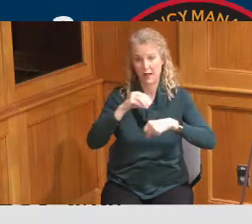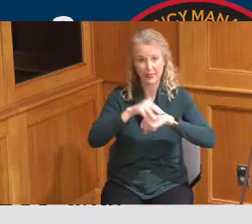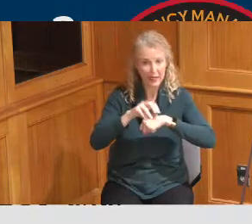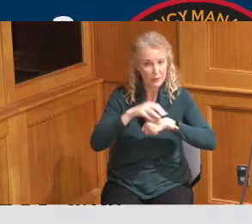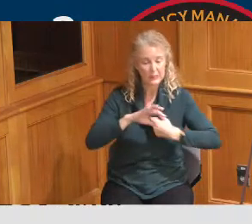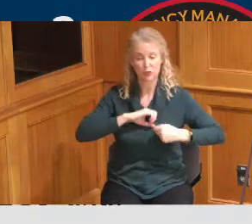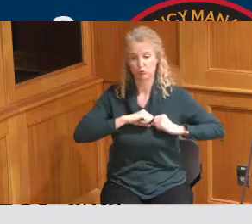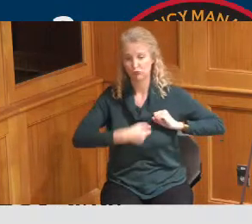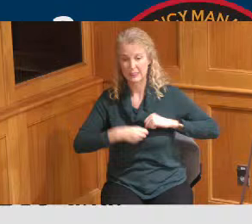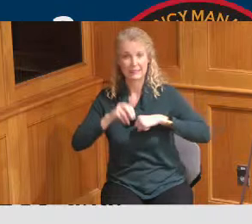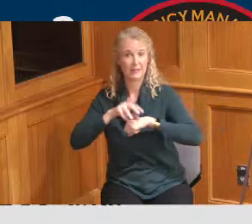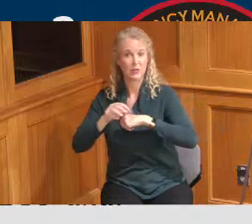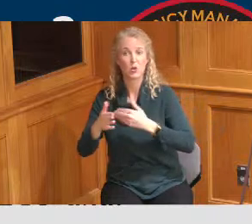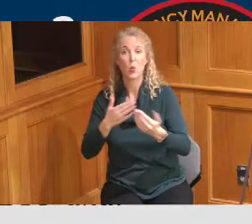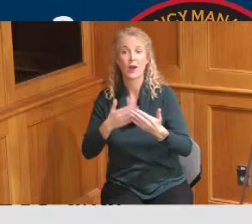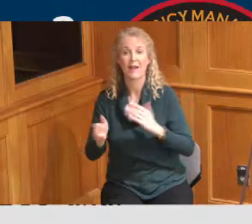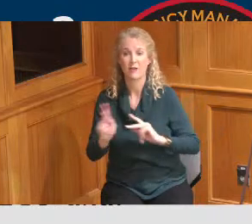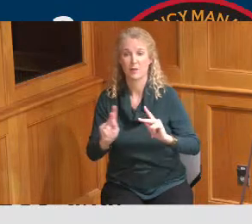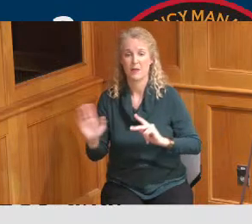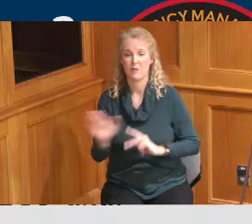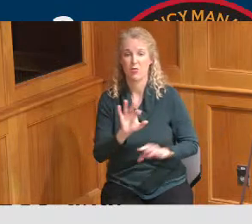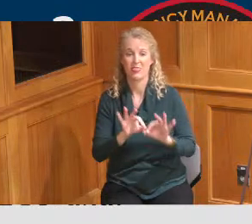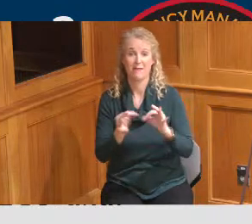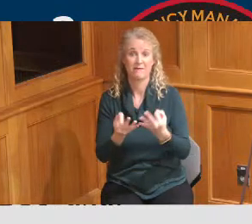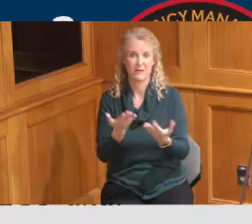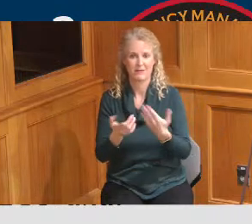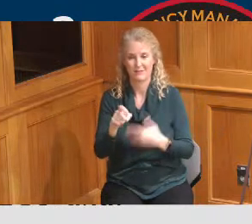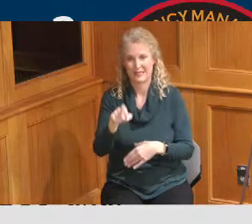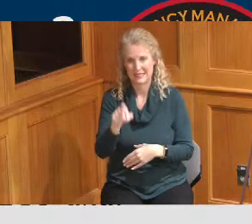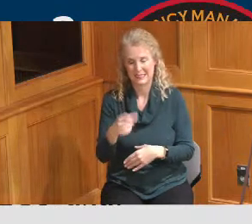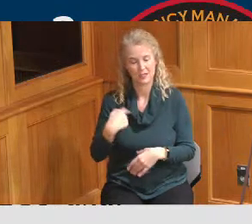whatever victims families may need we can set it up in that area so we worked closely with